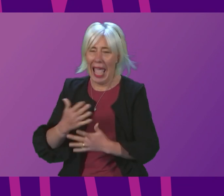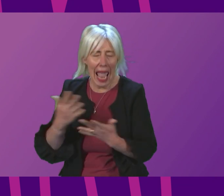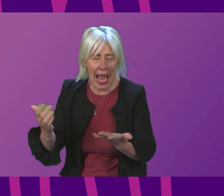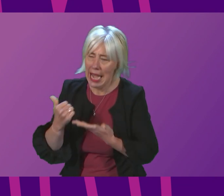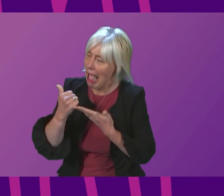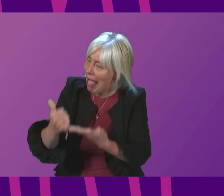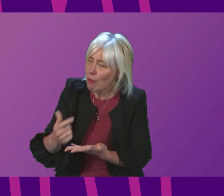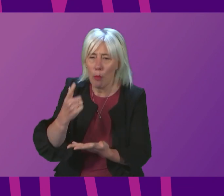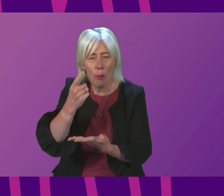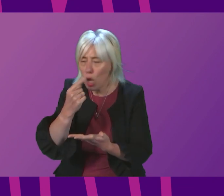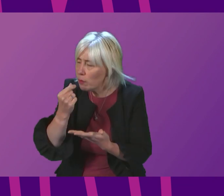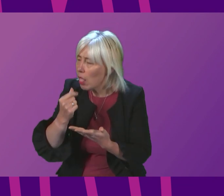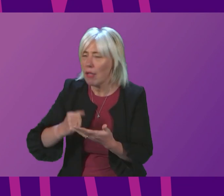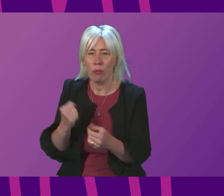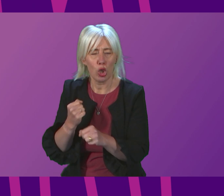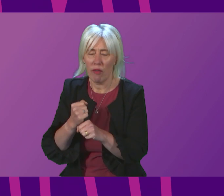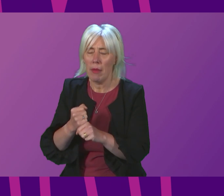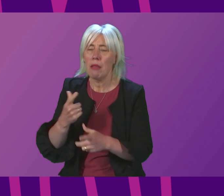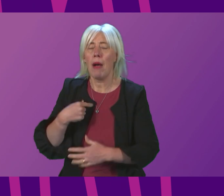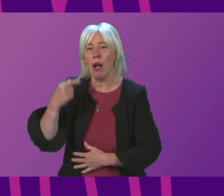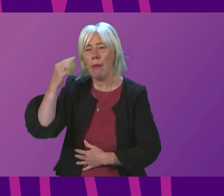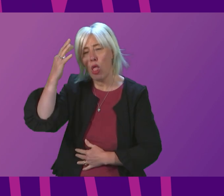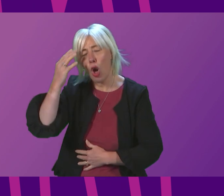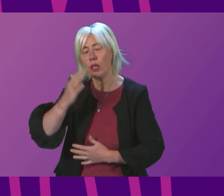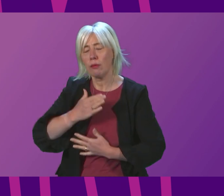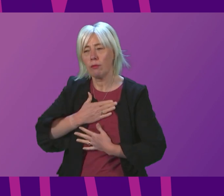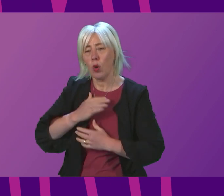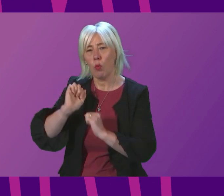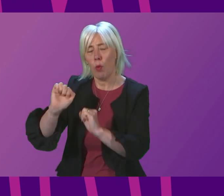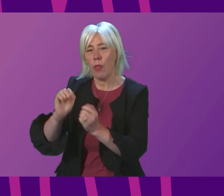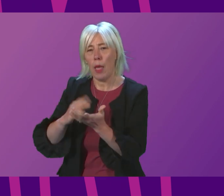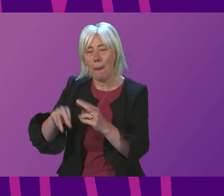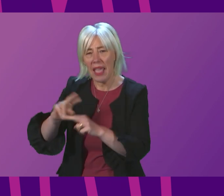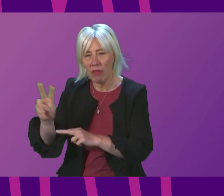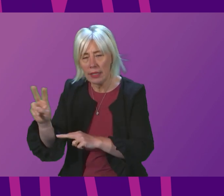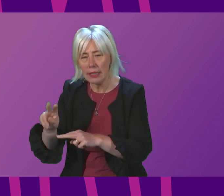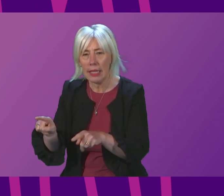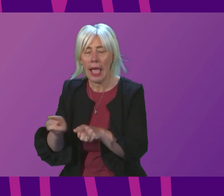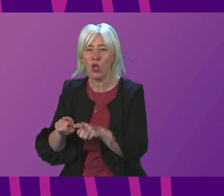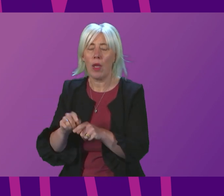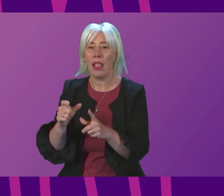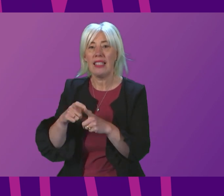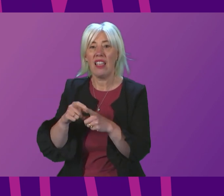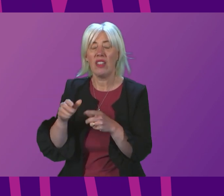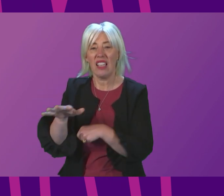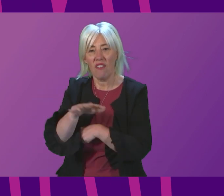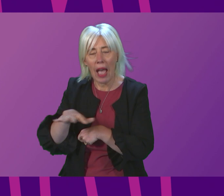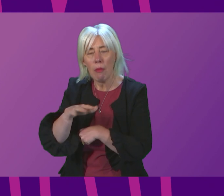Scottish Government could provide. My thoughts are with Rodger, Sharon and David’s wider family and friends, and, of course,